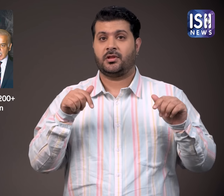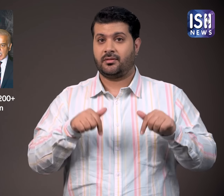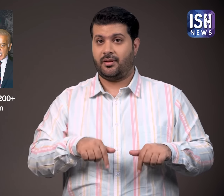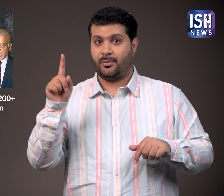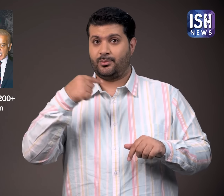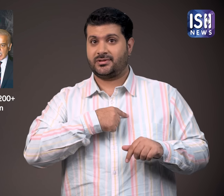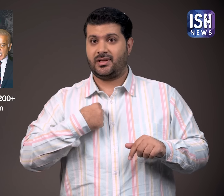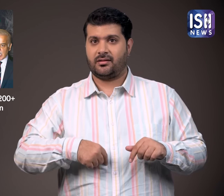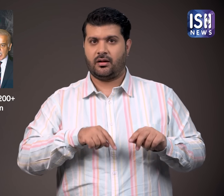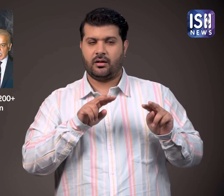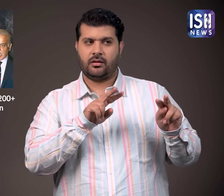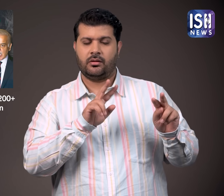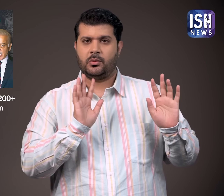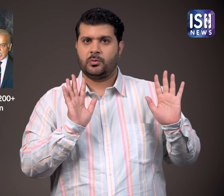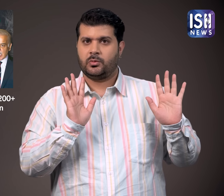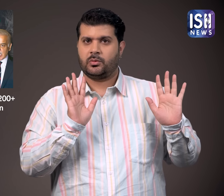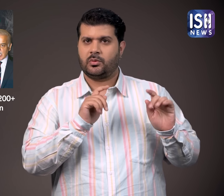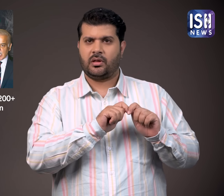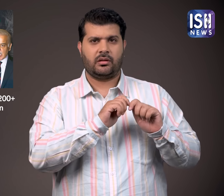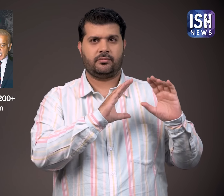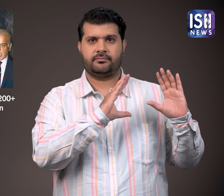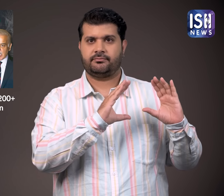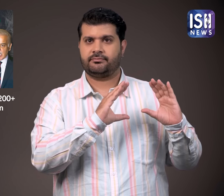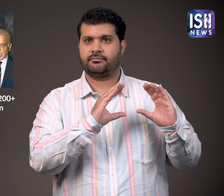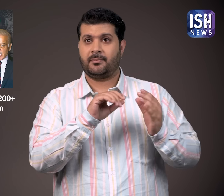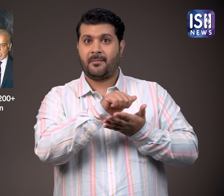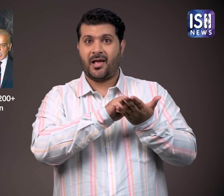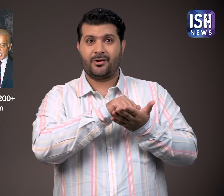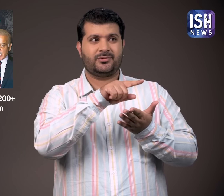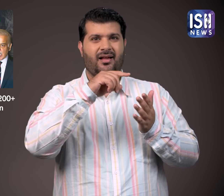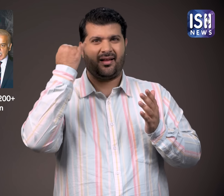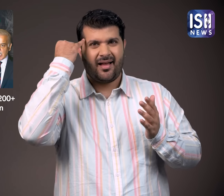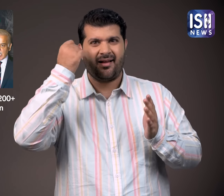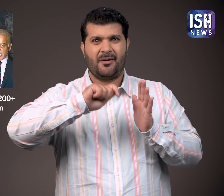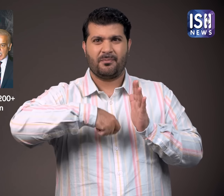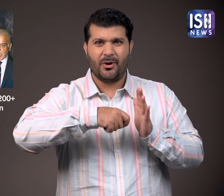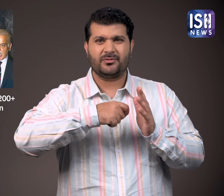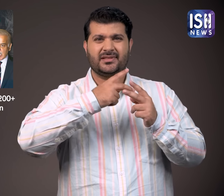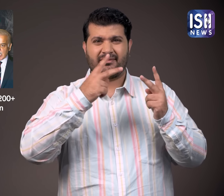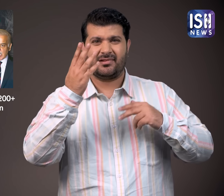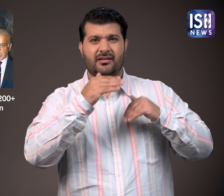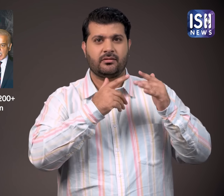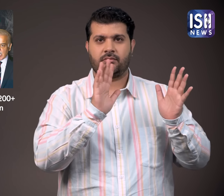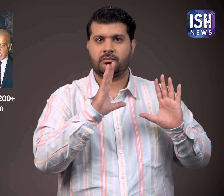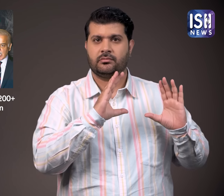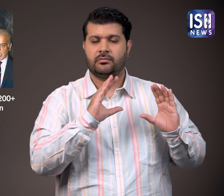China now appears to be slowly reducing its presence in Balochistan.